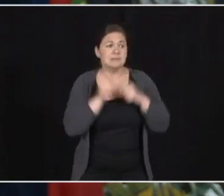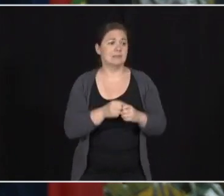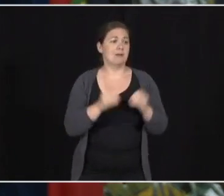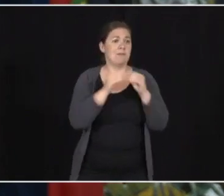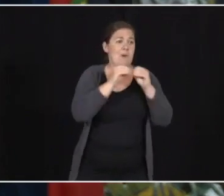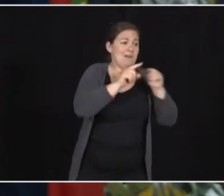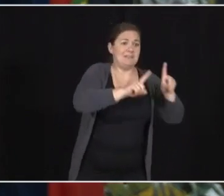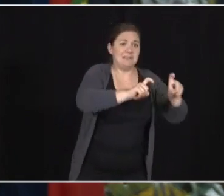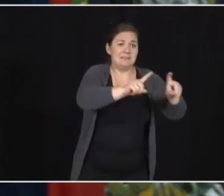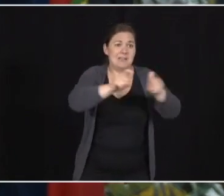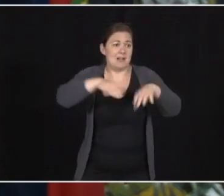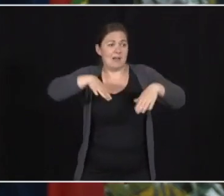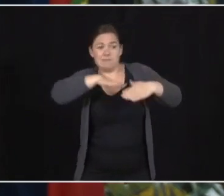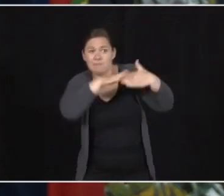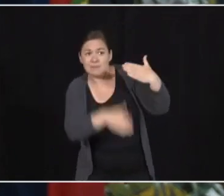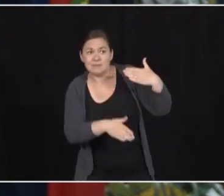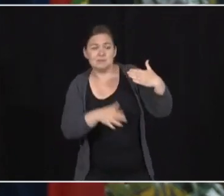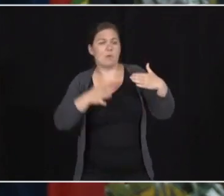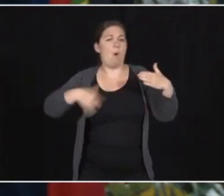Through the work of this table,